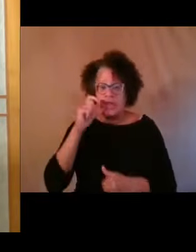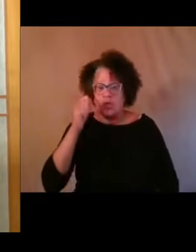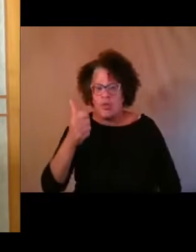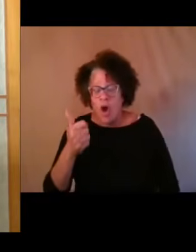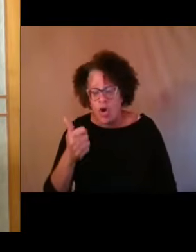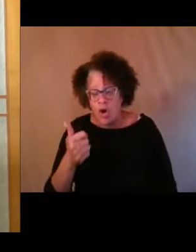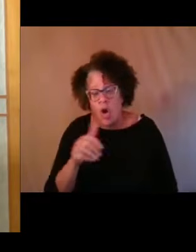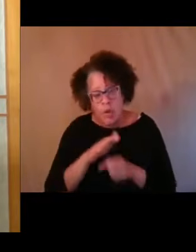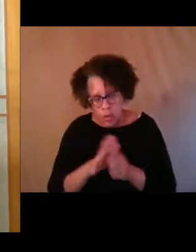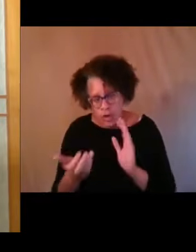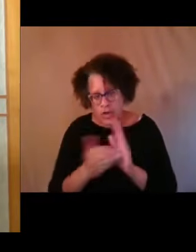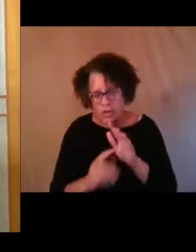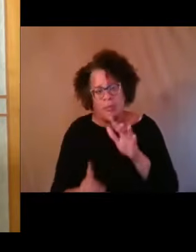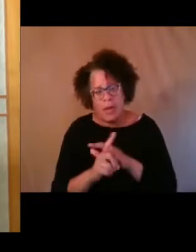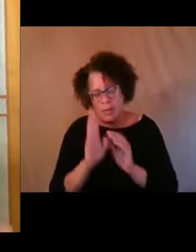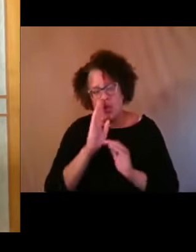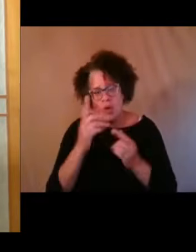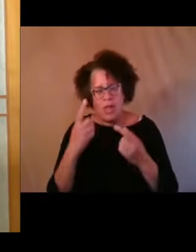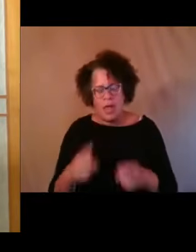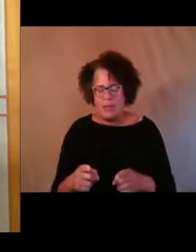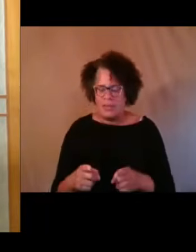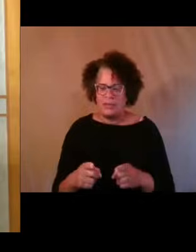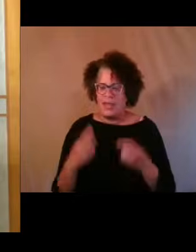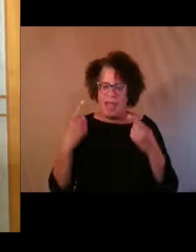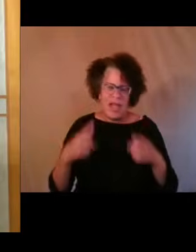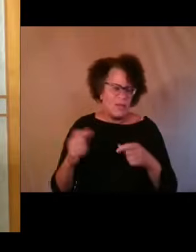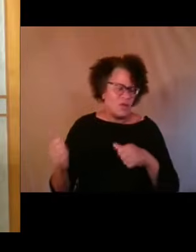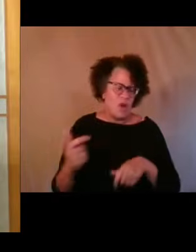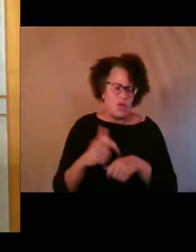It doesn't. It happens all the time. It happens every day.